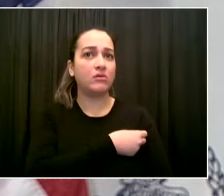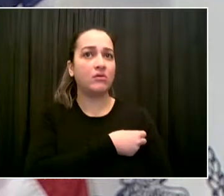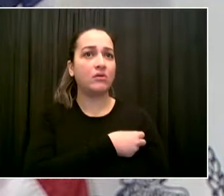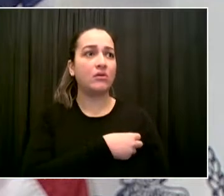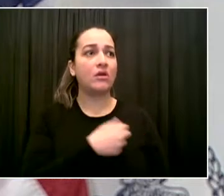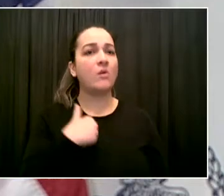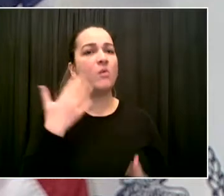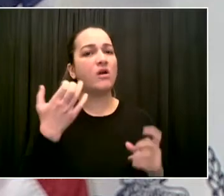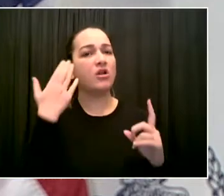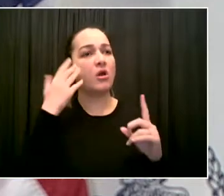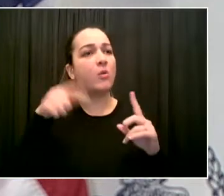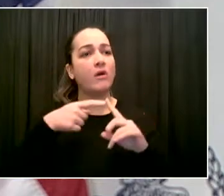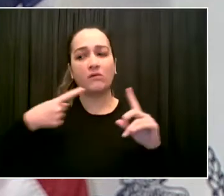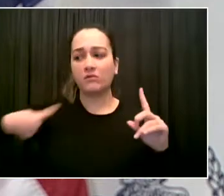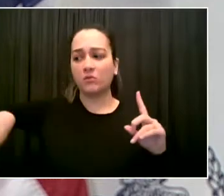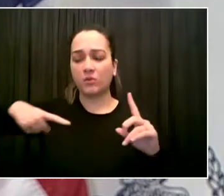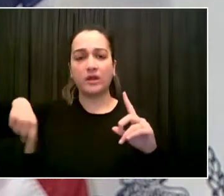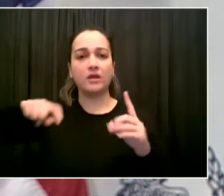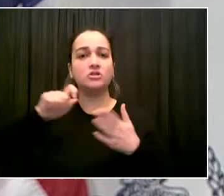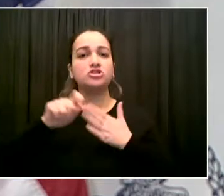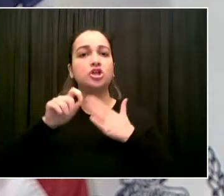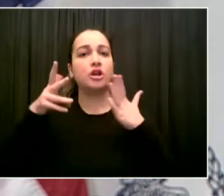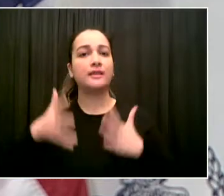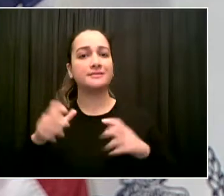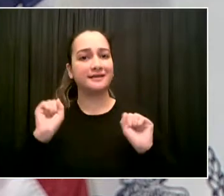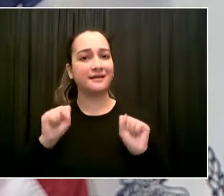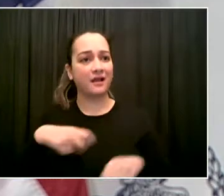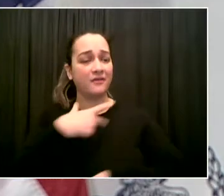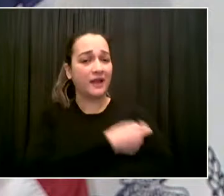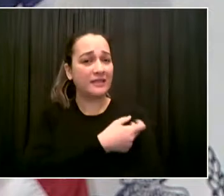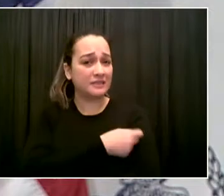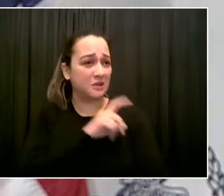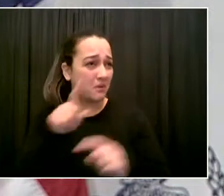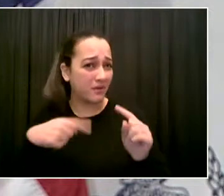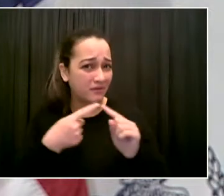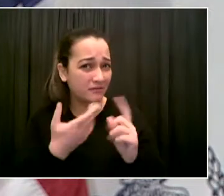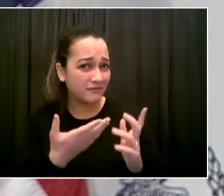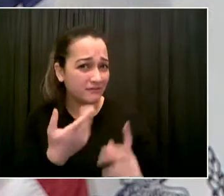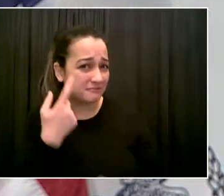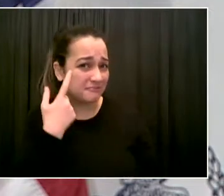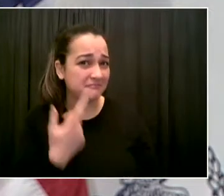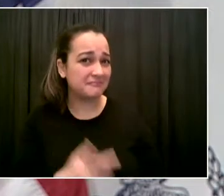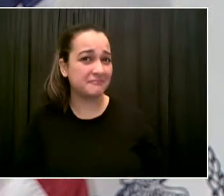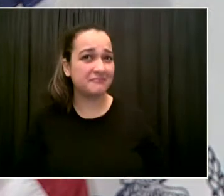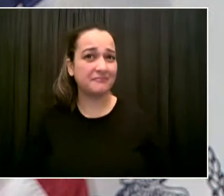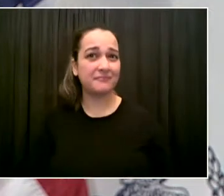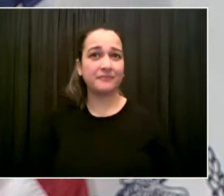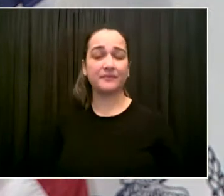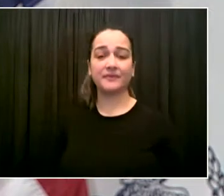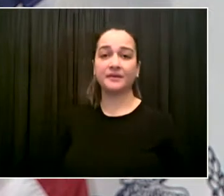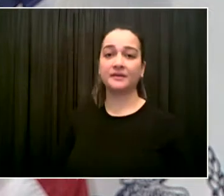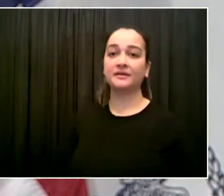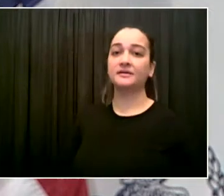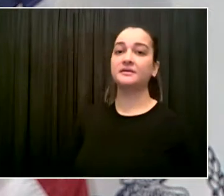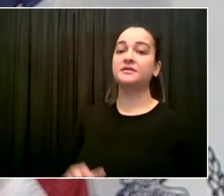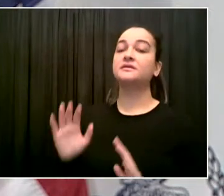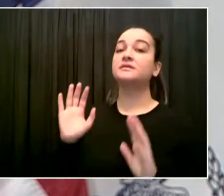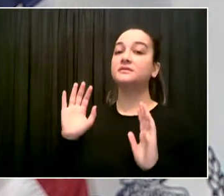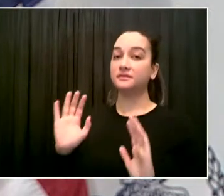CATEGORIRI,ES CLEARLY MEMBERS OF THE